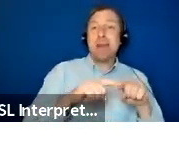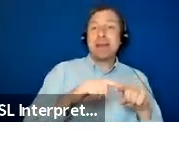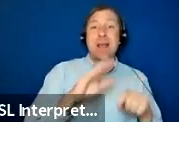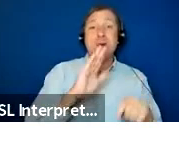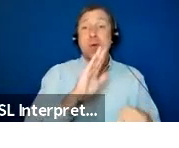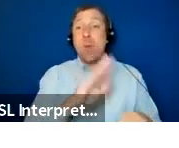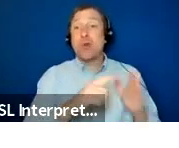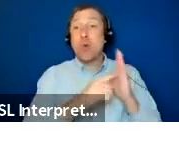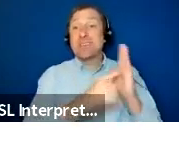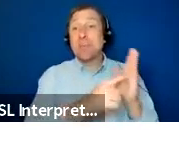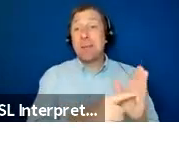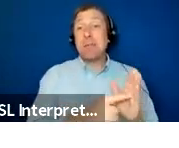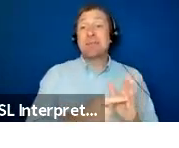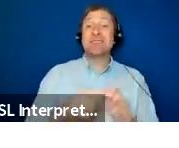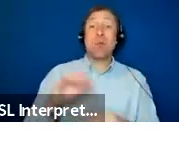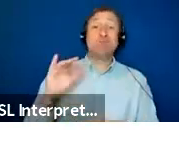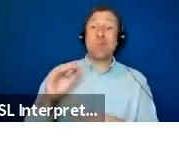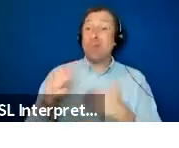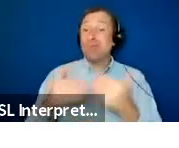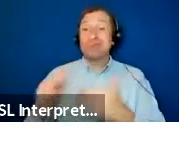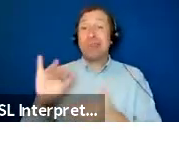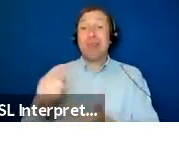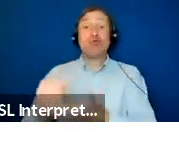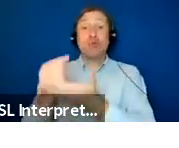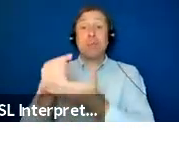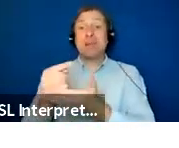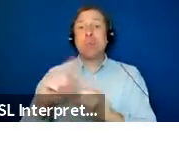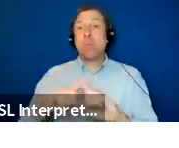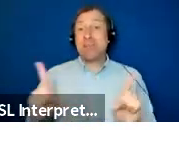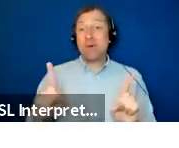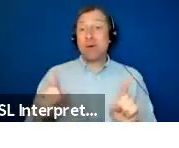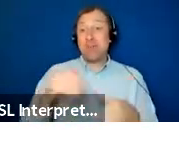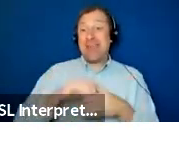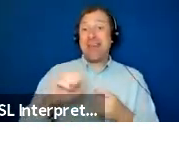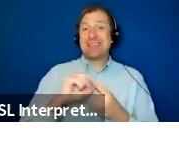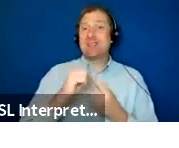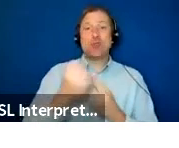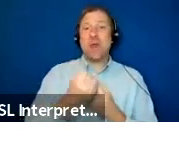what that treatment might look like is different. But one thing that is clear is once you're in that situation, you won't be returning to set